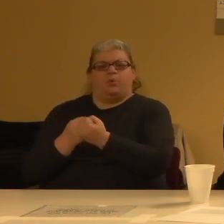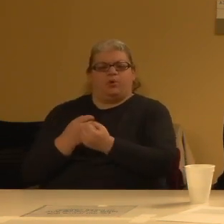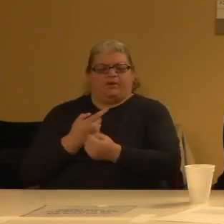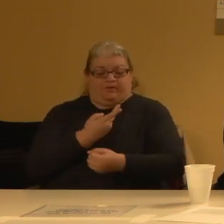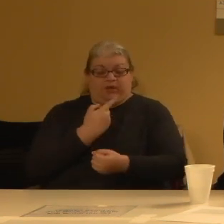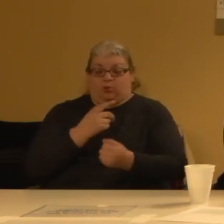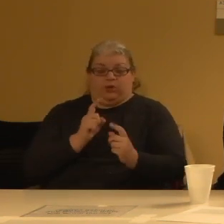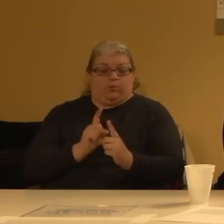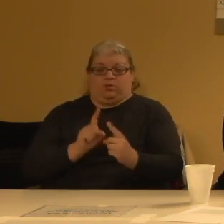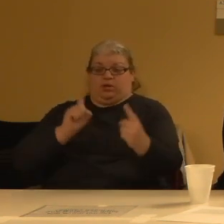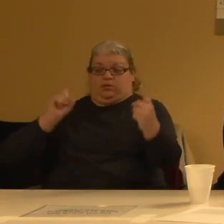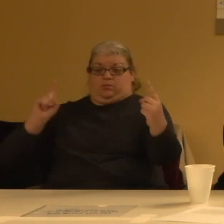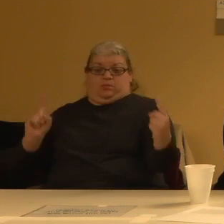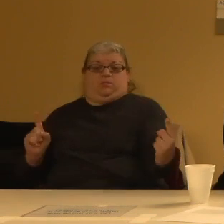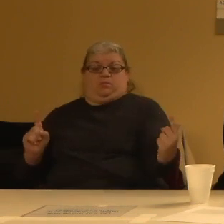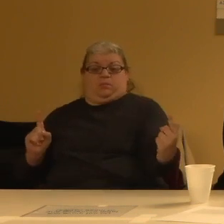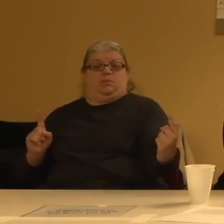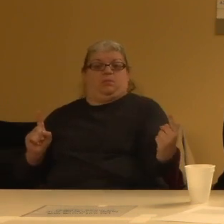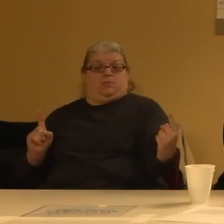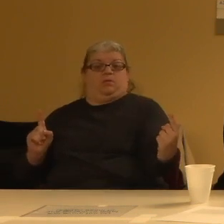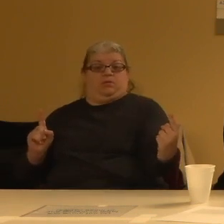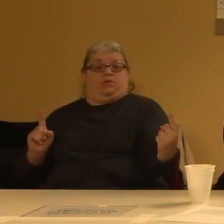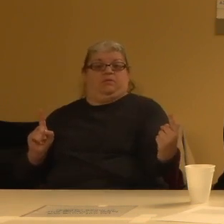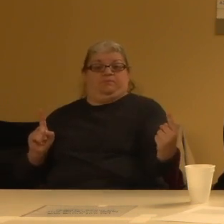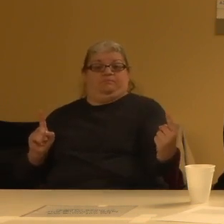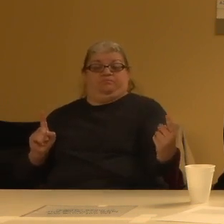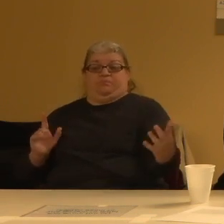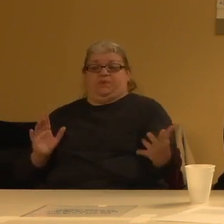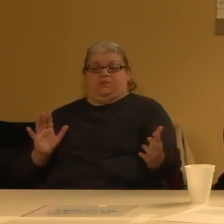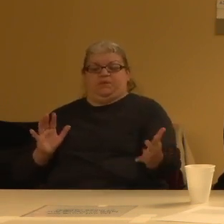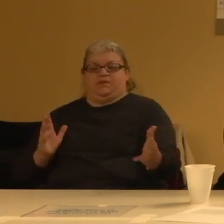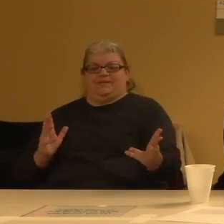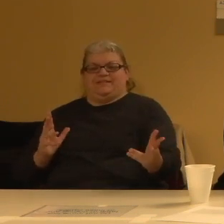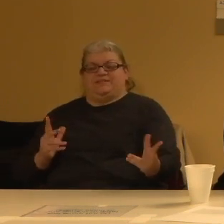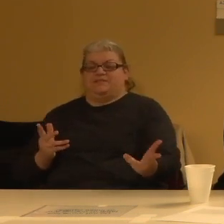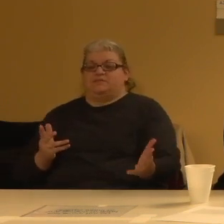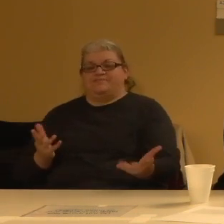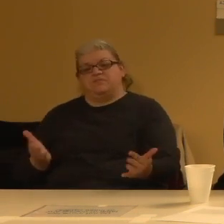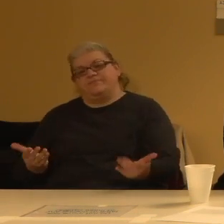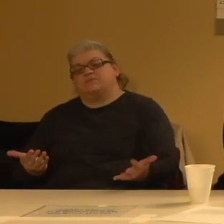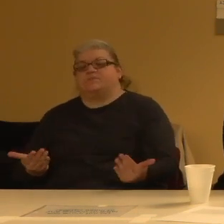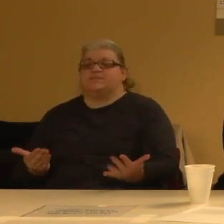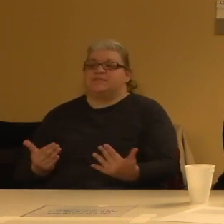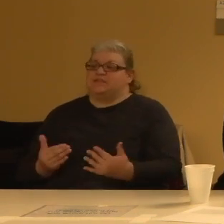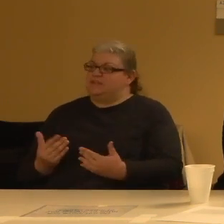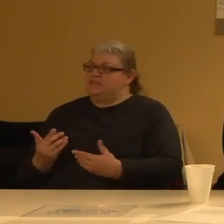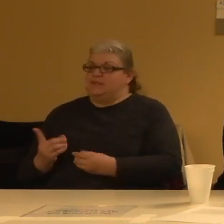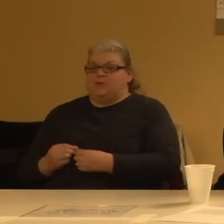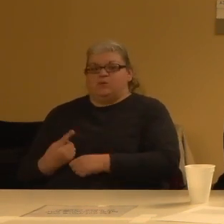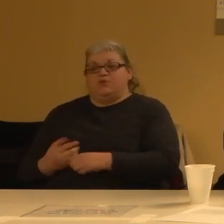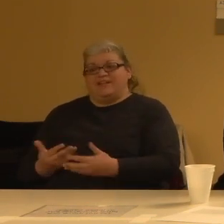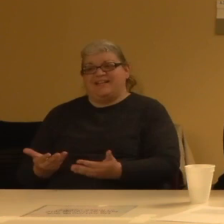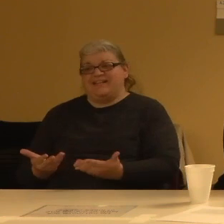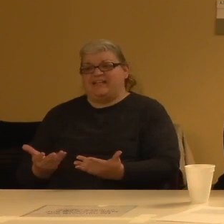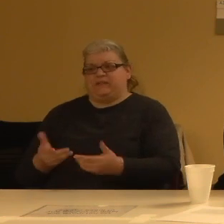"Come on one more day, you've got it." But this director did not have it, and